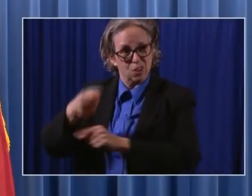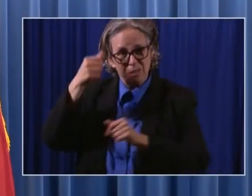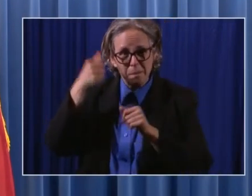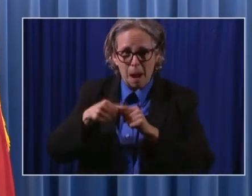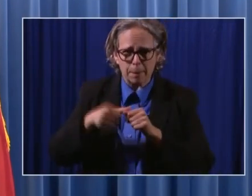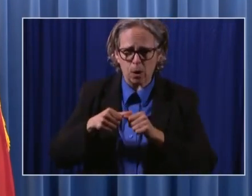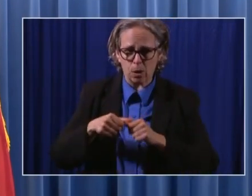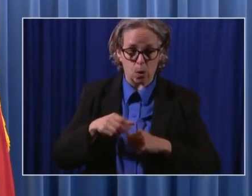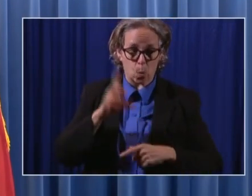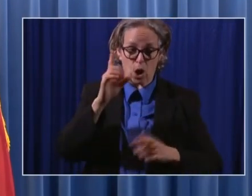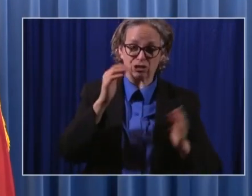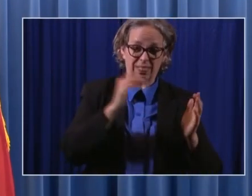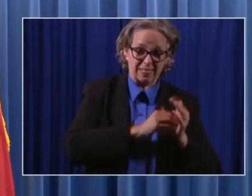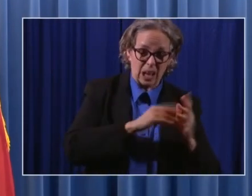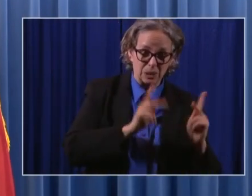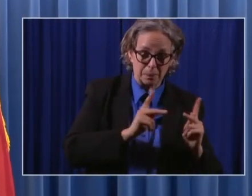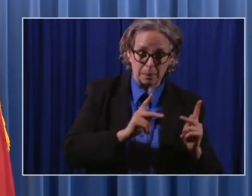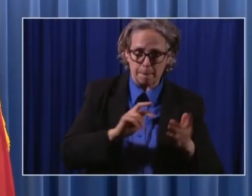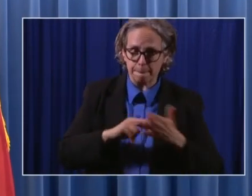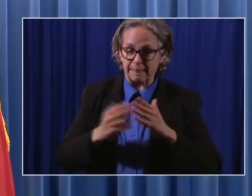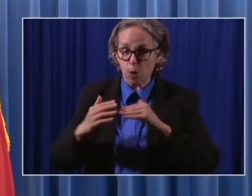DEFINED BY THE CDC AND REMEMBER